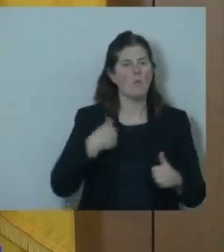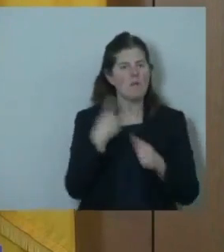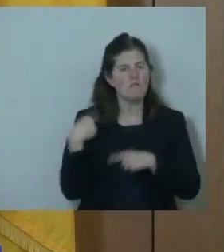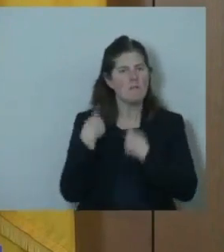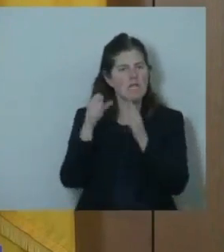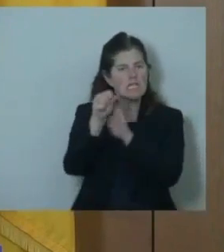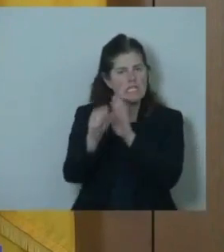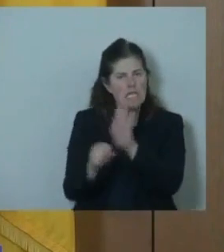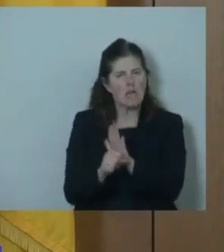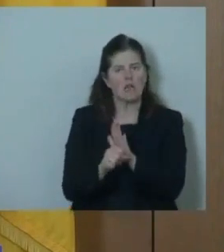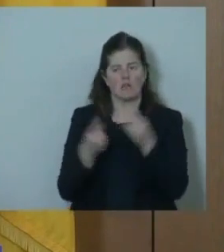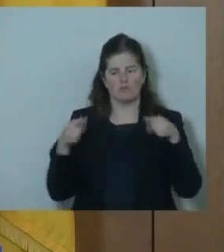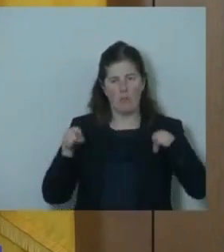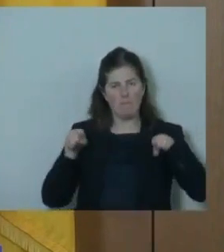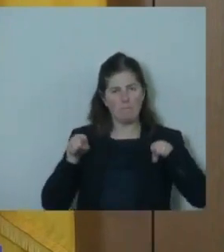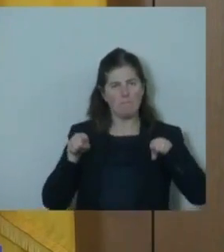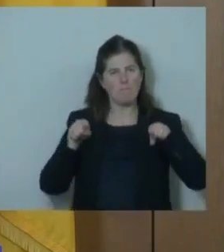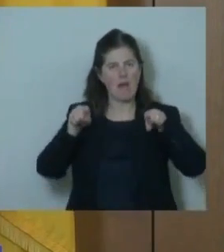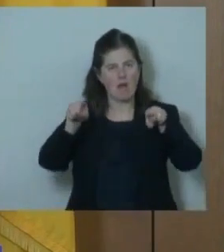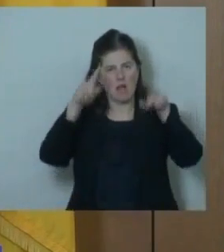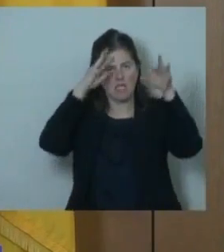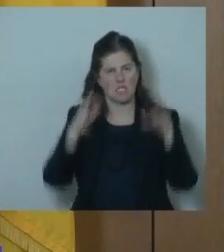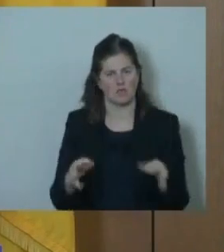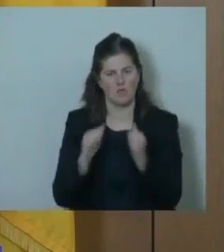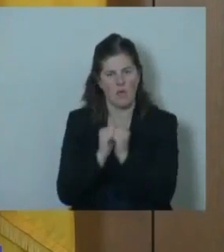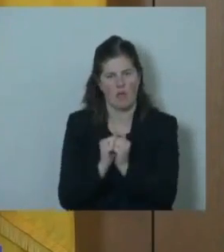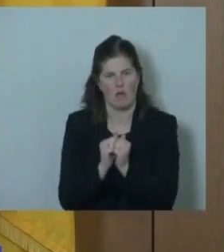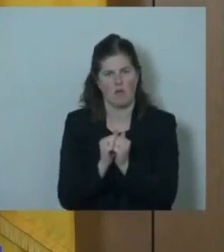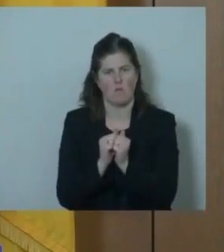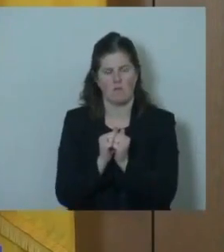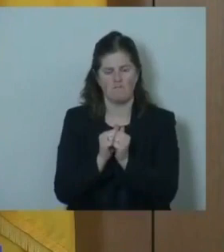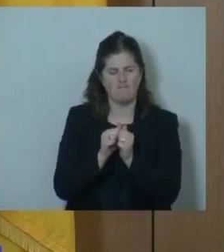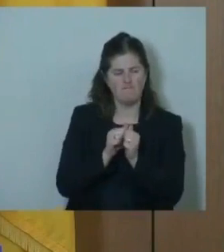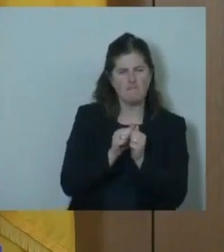YOU DO ONE THING, YOU BULGE AT A PROBLEM SOMEWHERE ELSE.